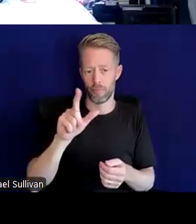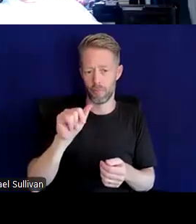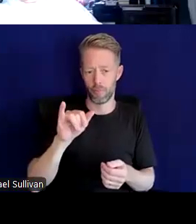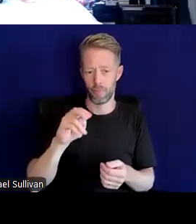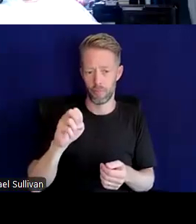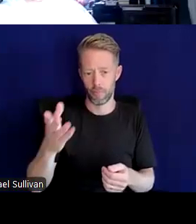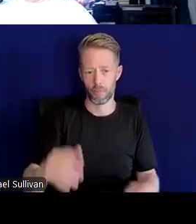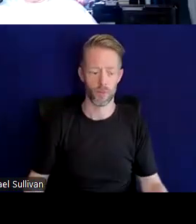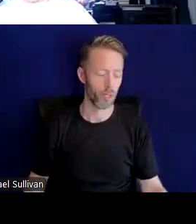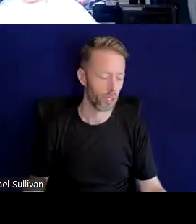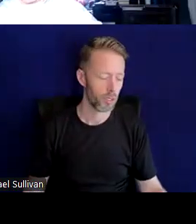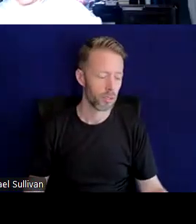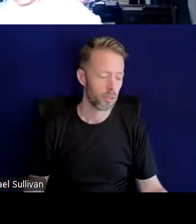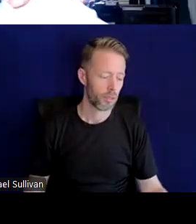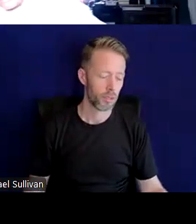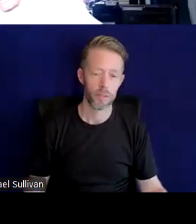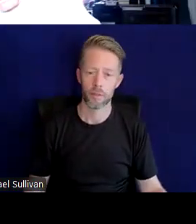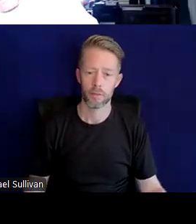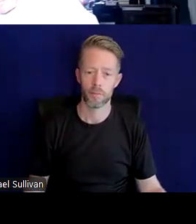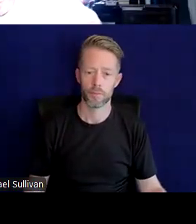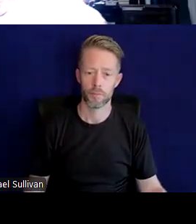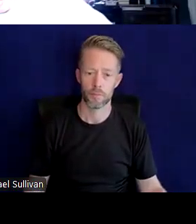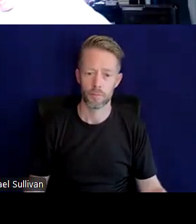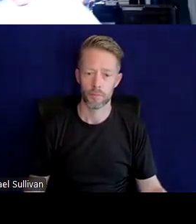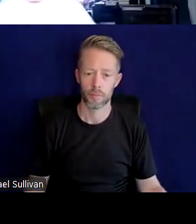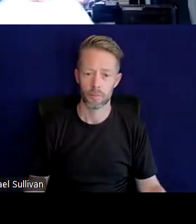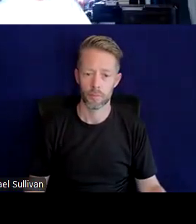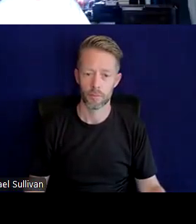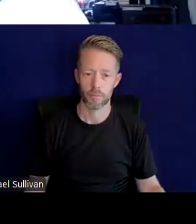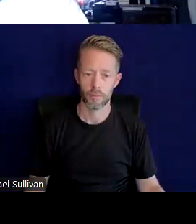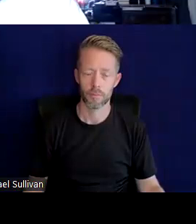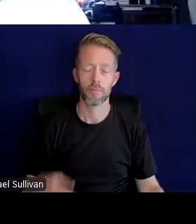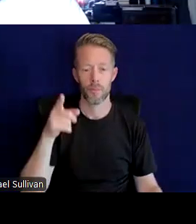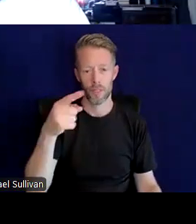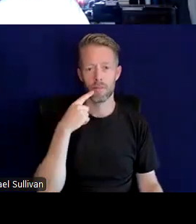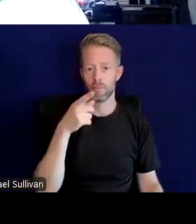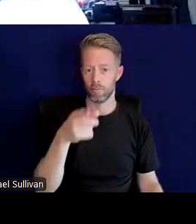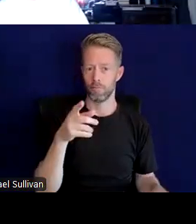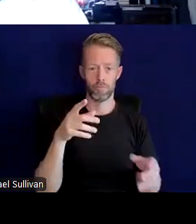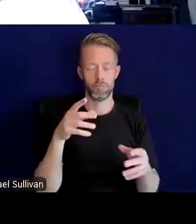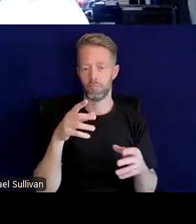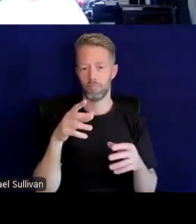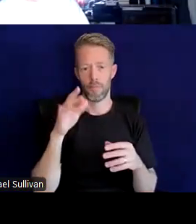I'll kick it over to Elaine. Elaine: Thank you, Jim. Yes, Sarah, you were very